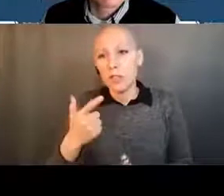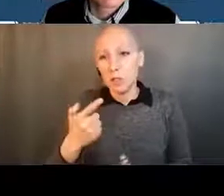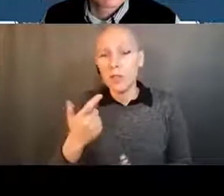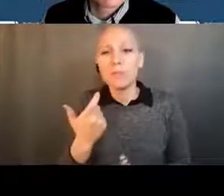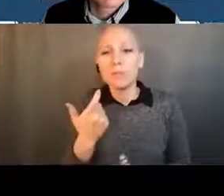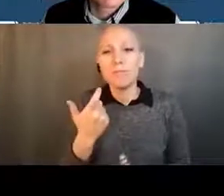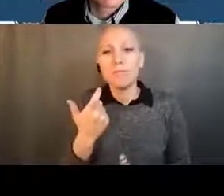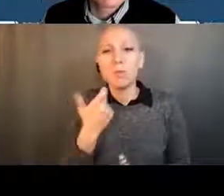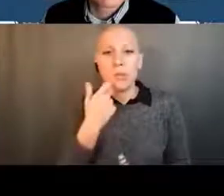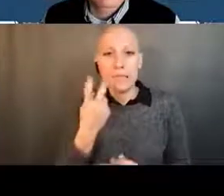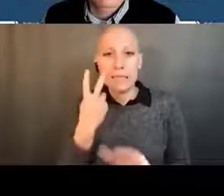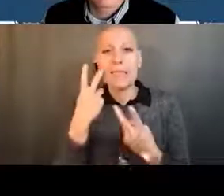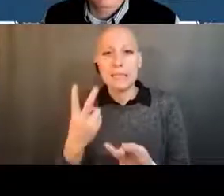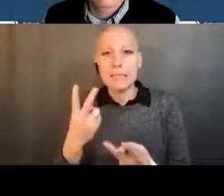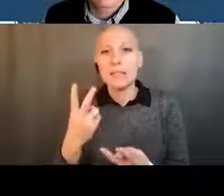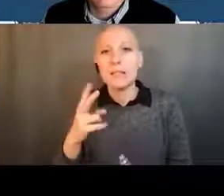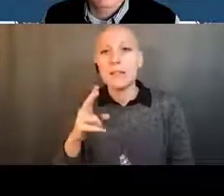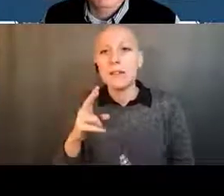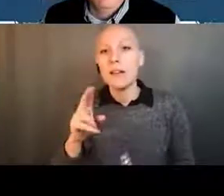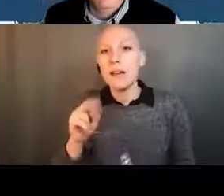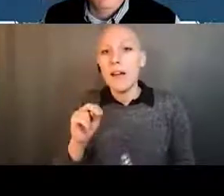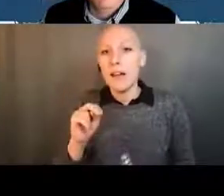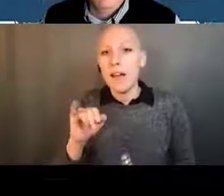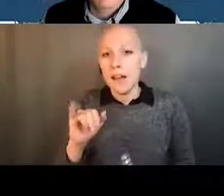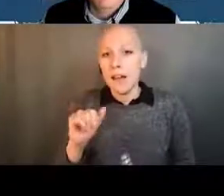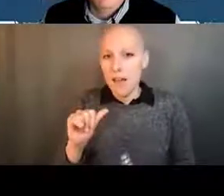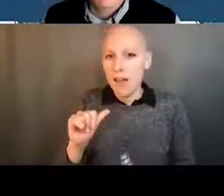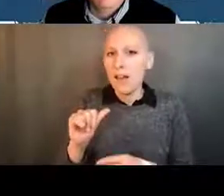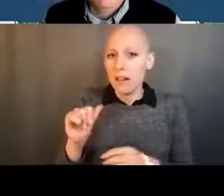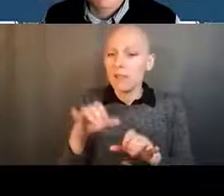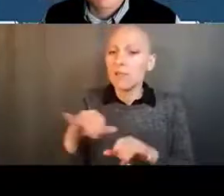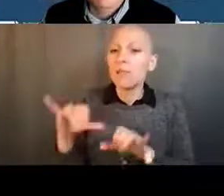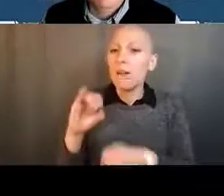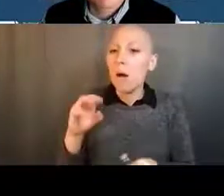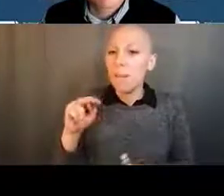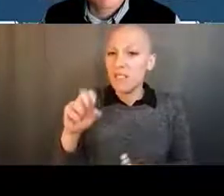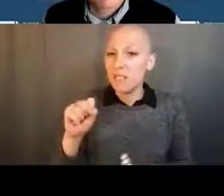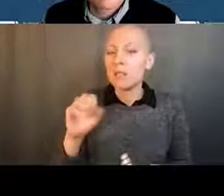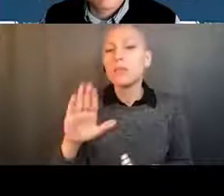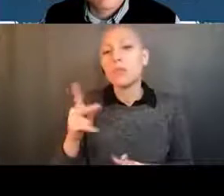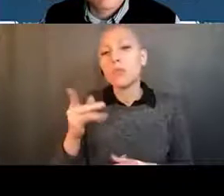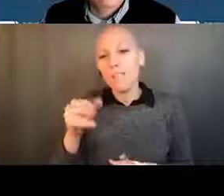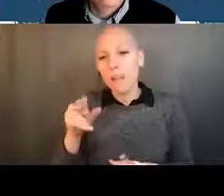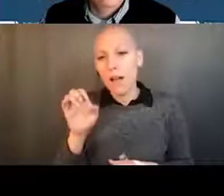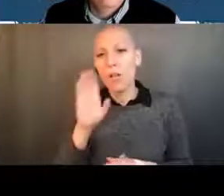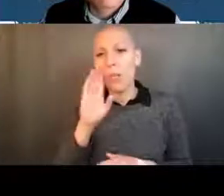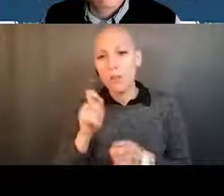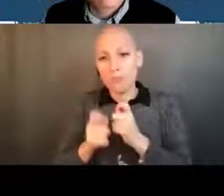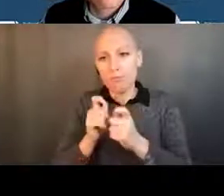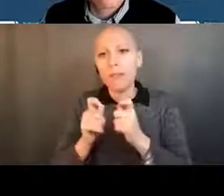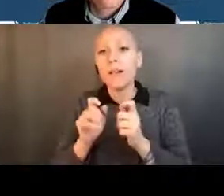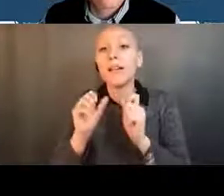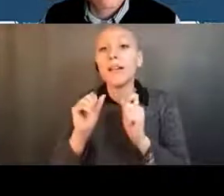your institutional profiles will have been edited to allow to bring that UEIN.